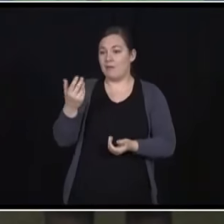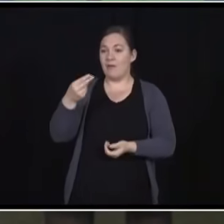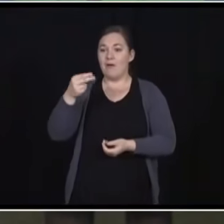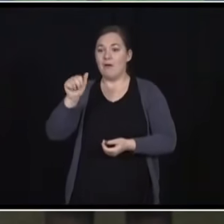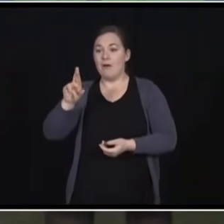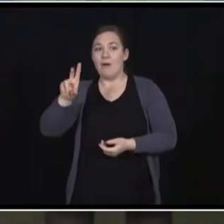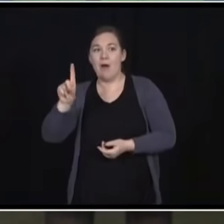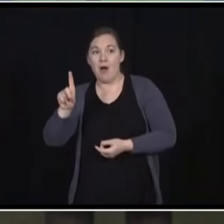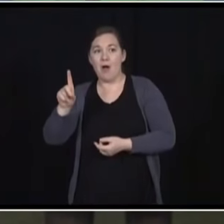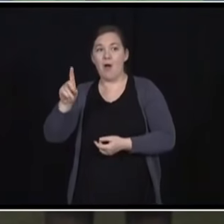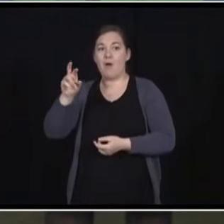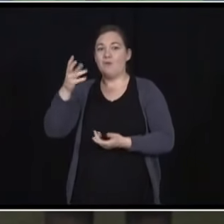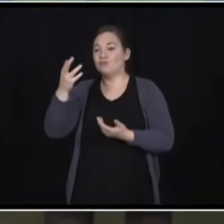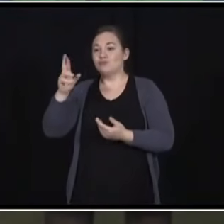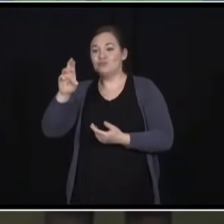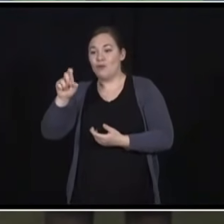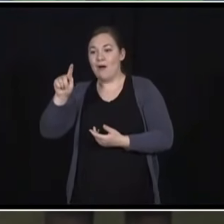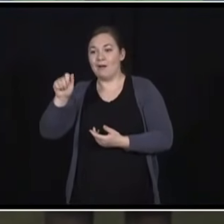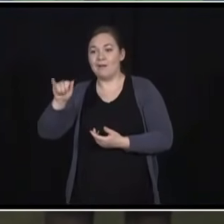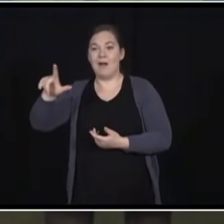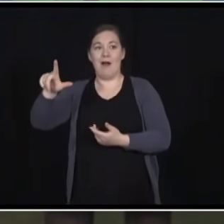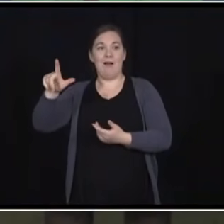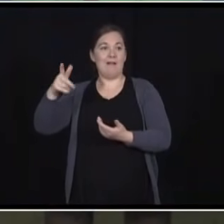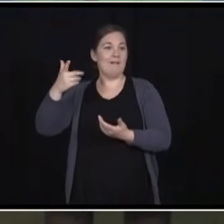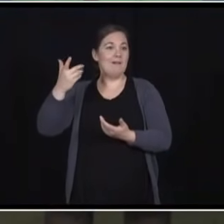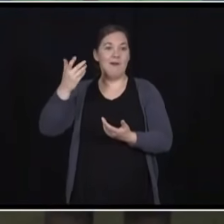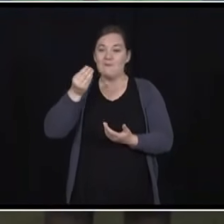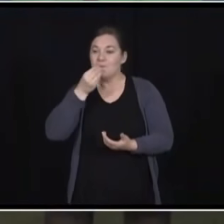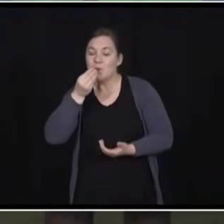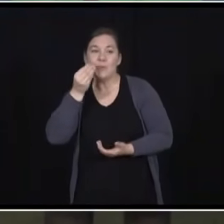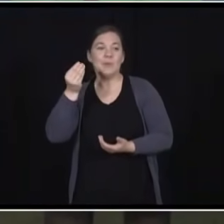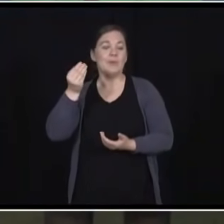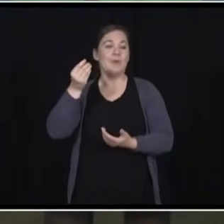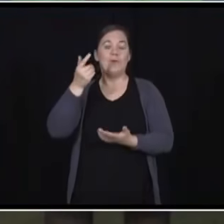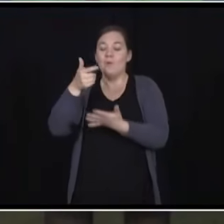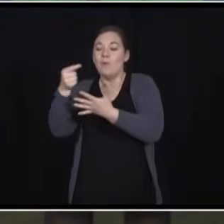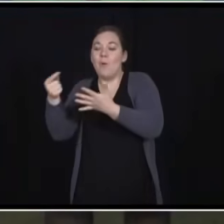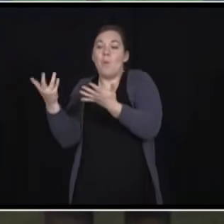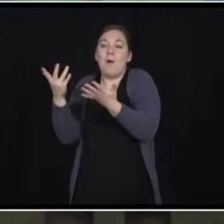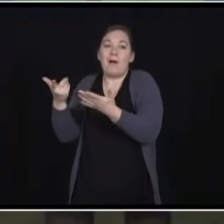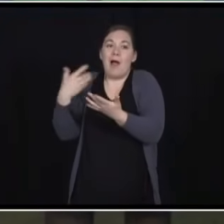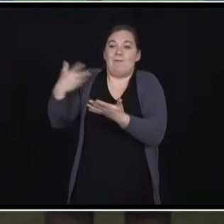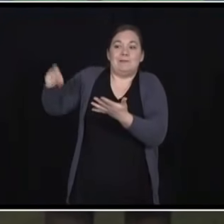a little more on how that happens? I will have to look into that and find out